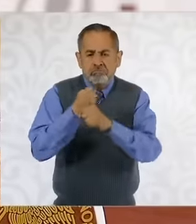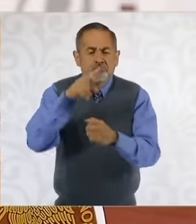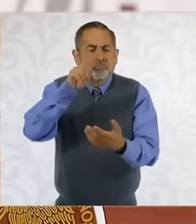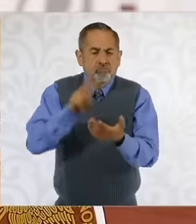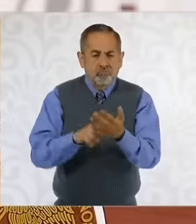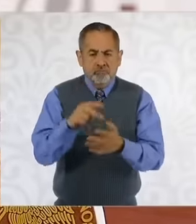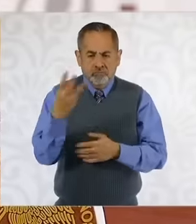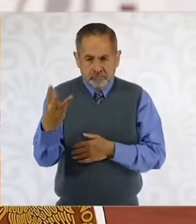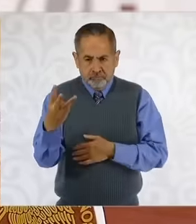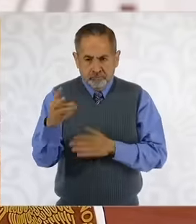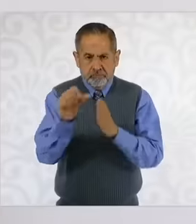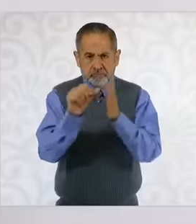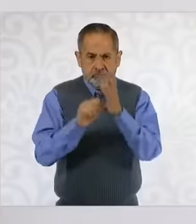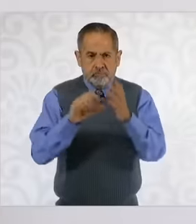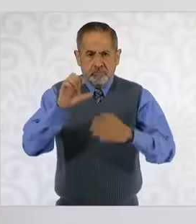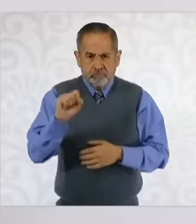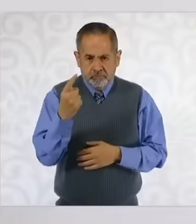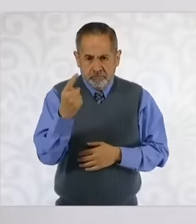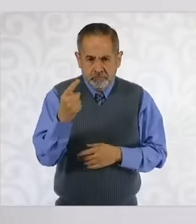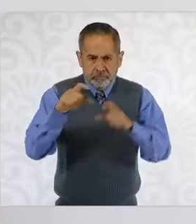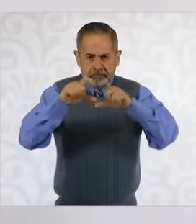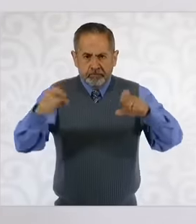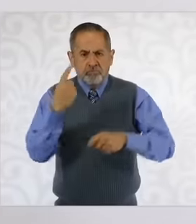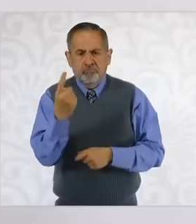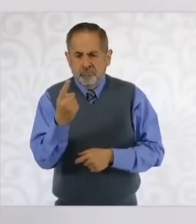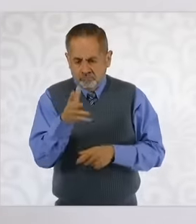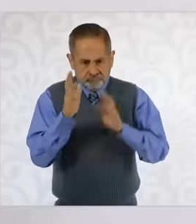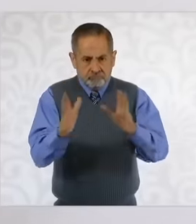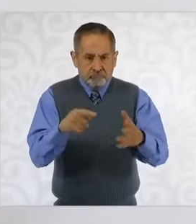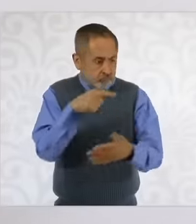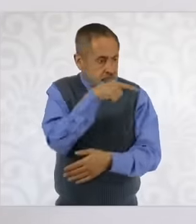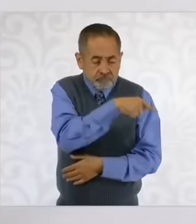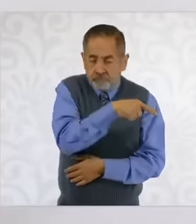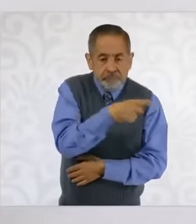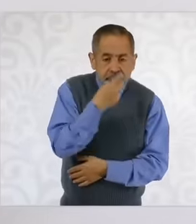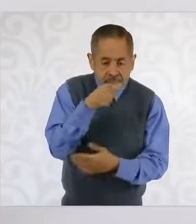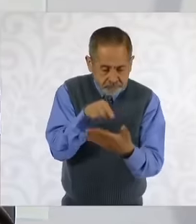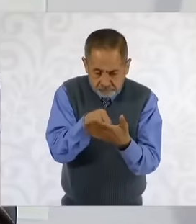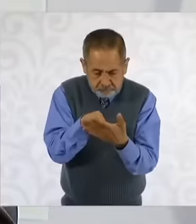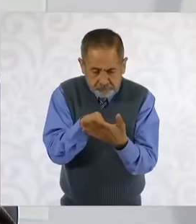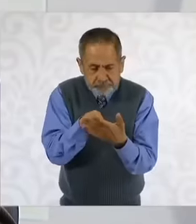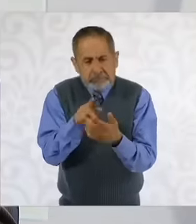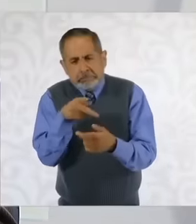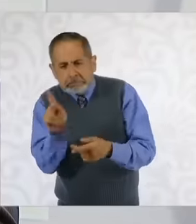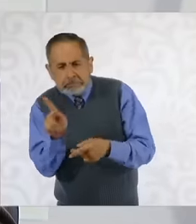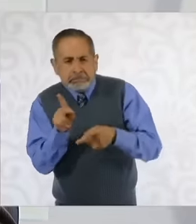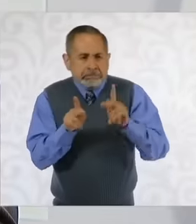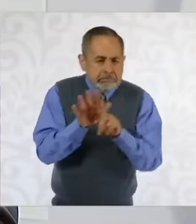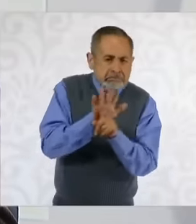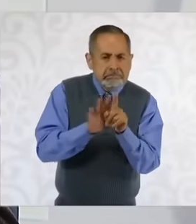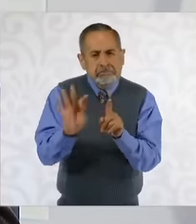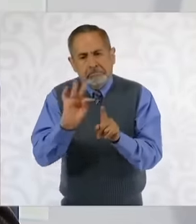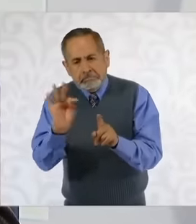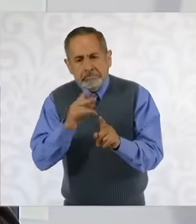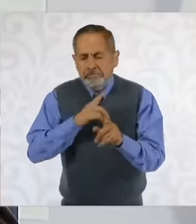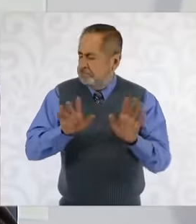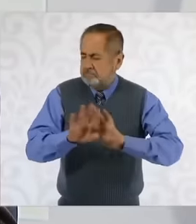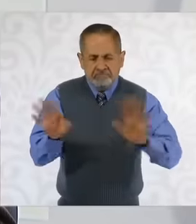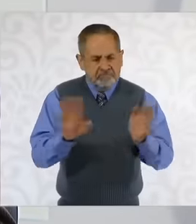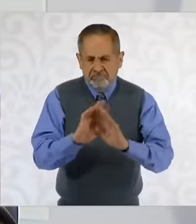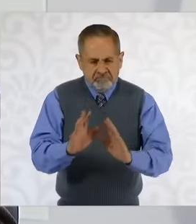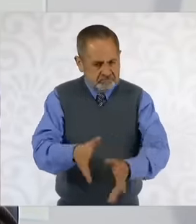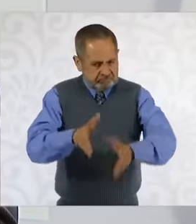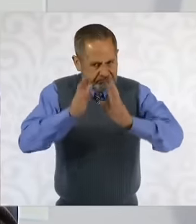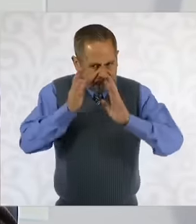61 first section does not allow interpretation. Contrary to the letter, it is literally